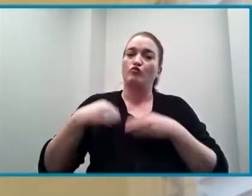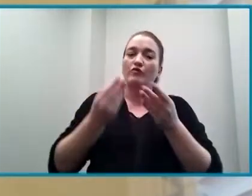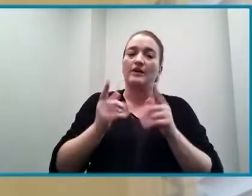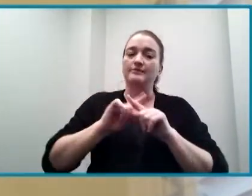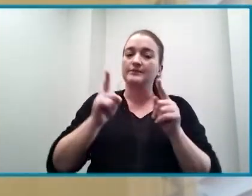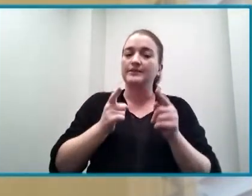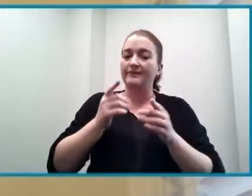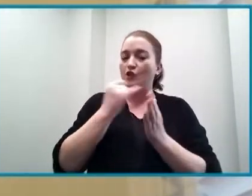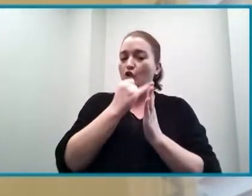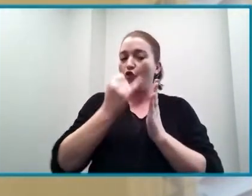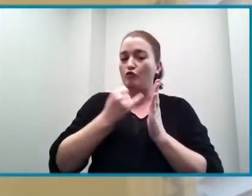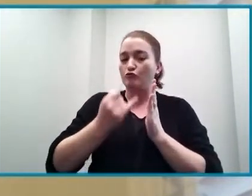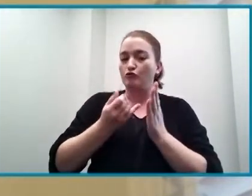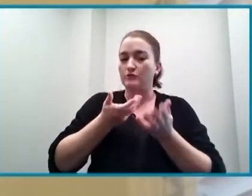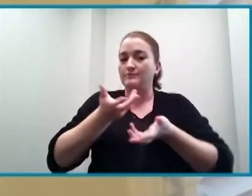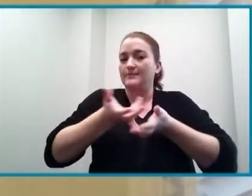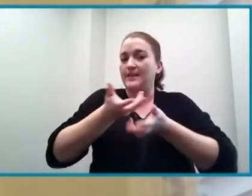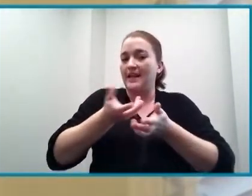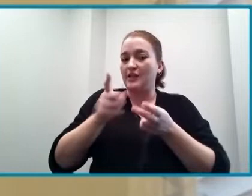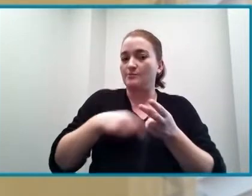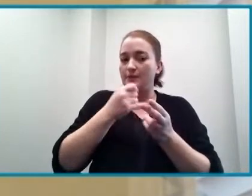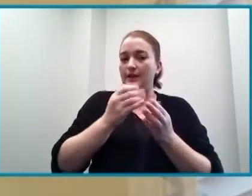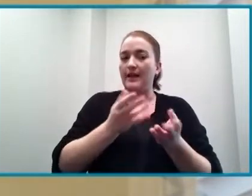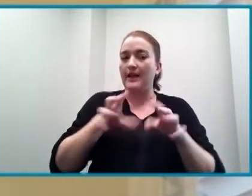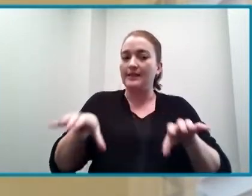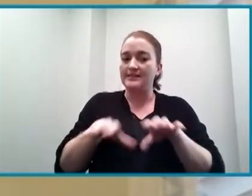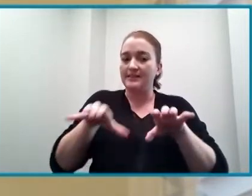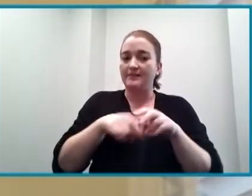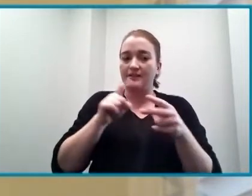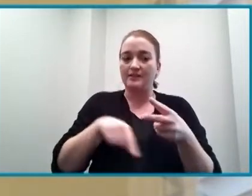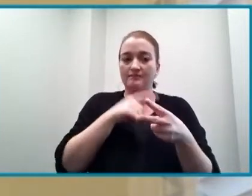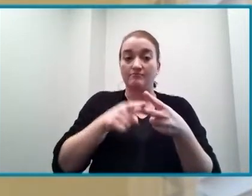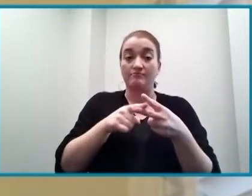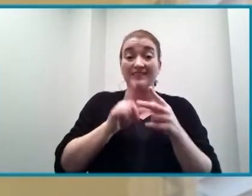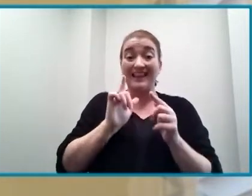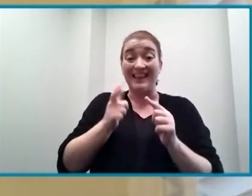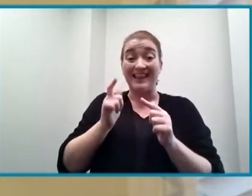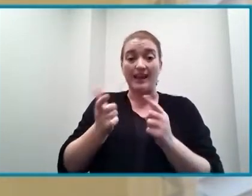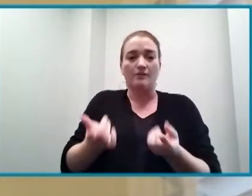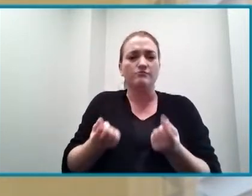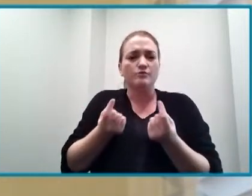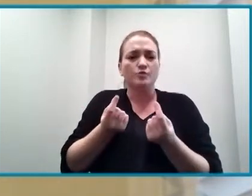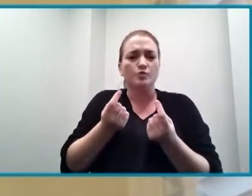connected participants that also then went on to inform our national grant program.